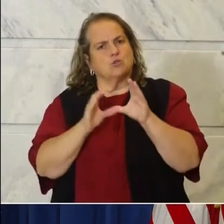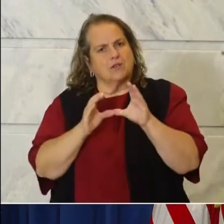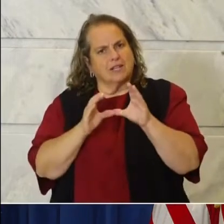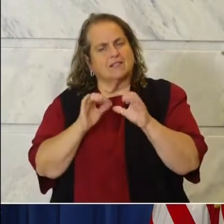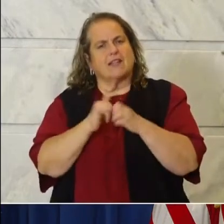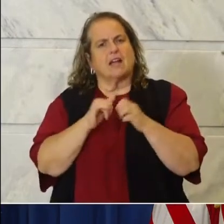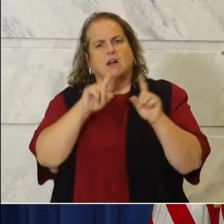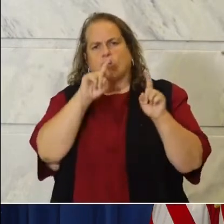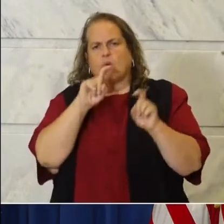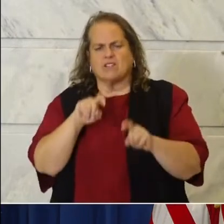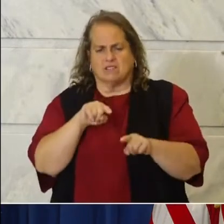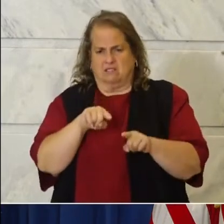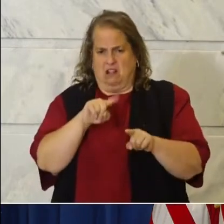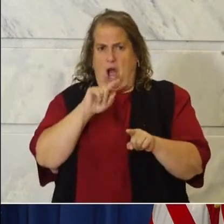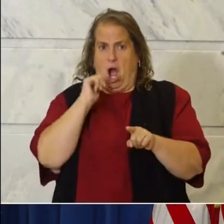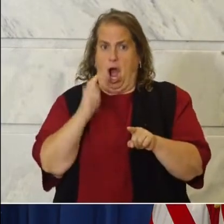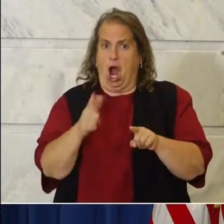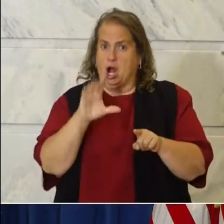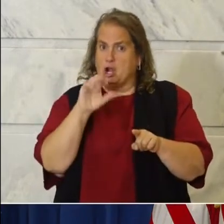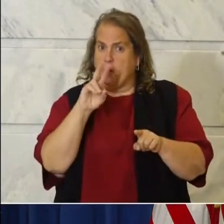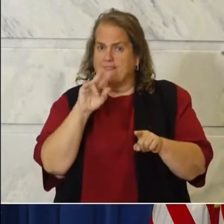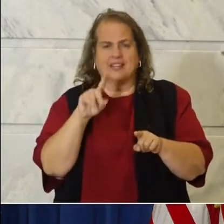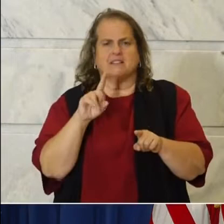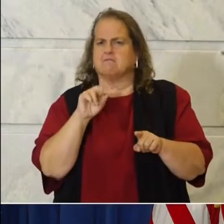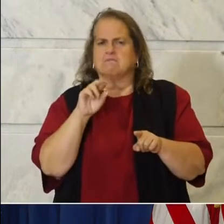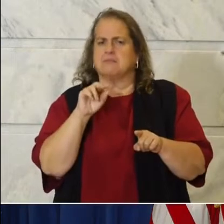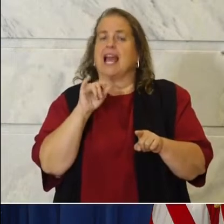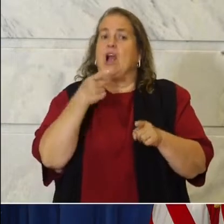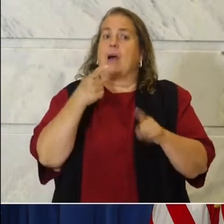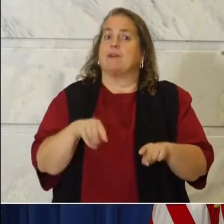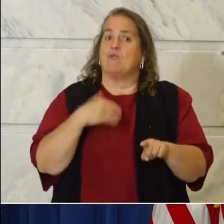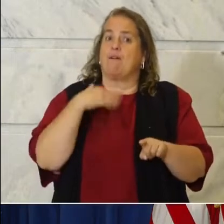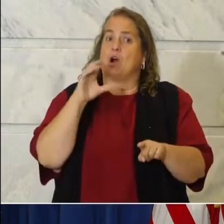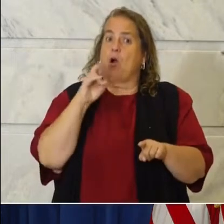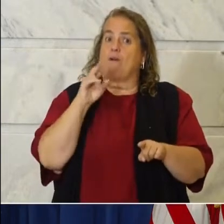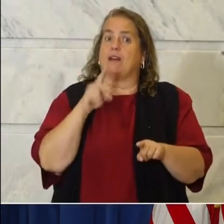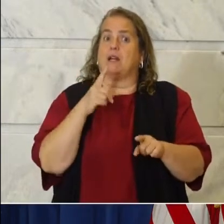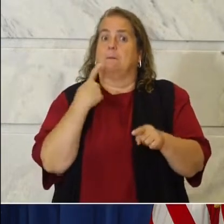questionable as far as the cause of death. And, um, they decided today to